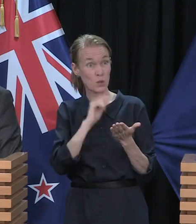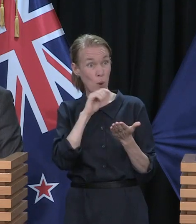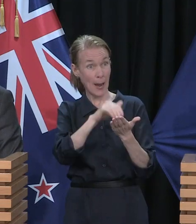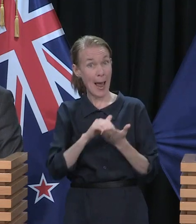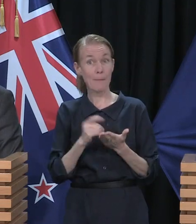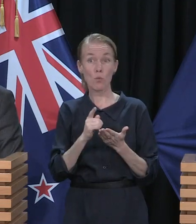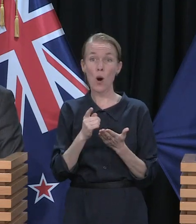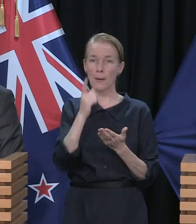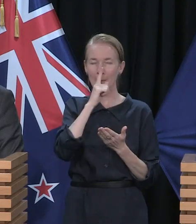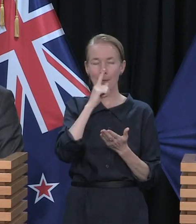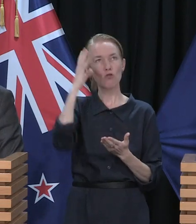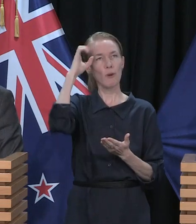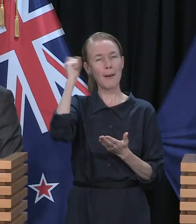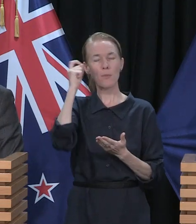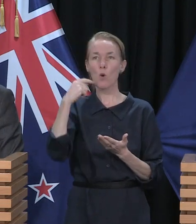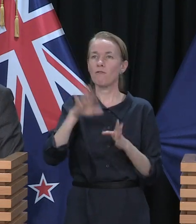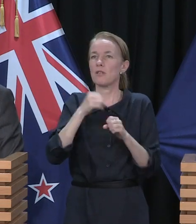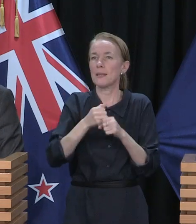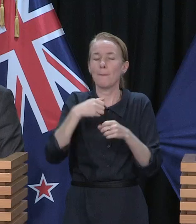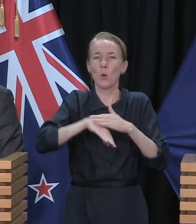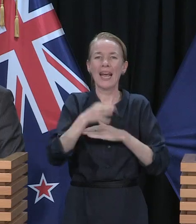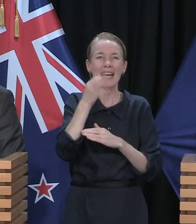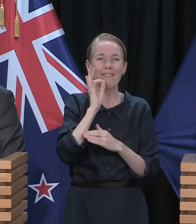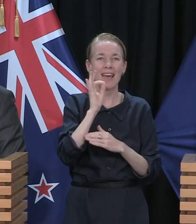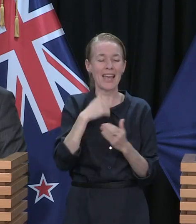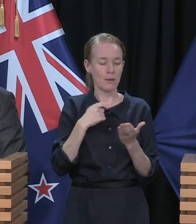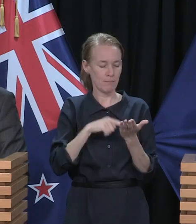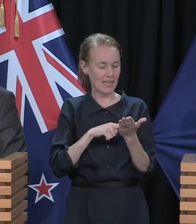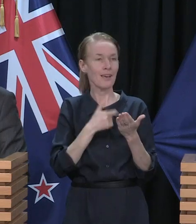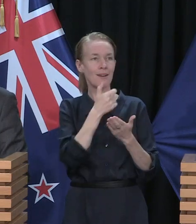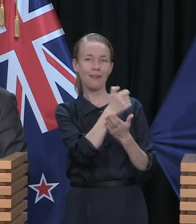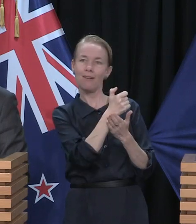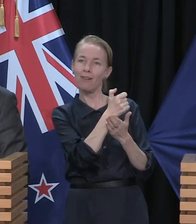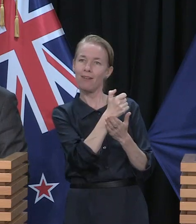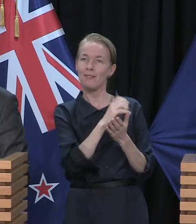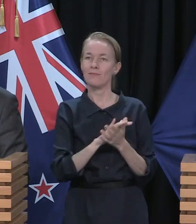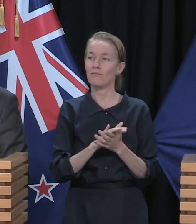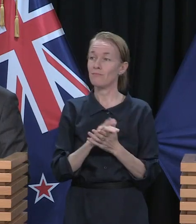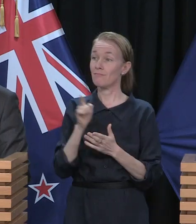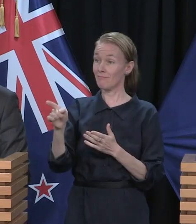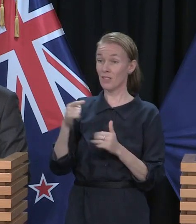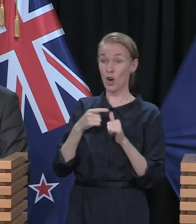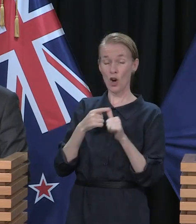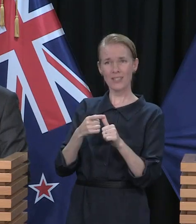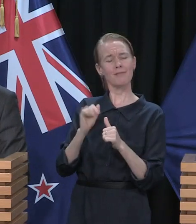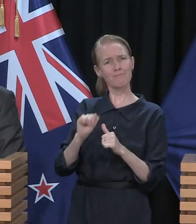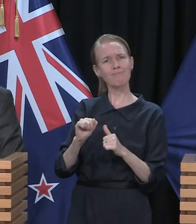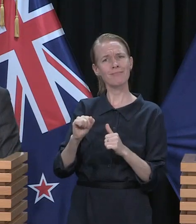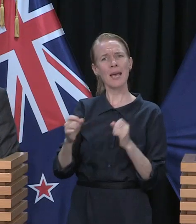the cafe... It is about getting people into the habit of using the app. The more regularly the people use it -